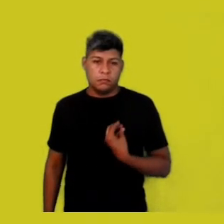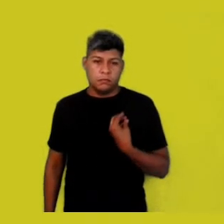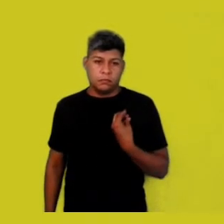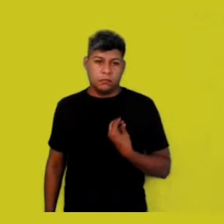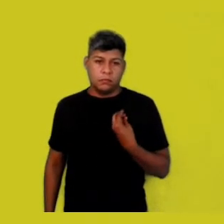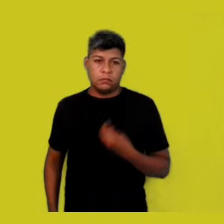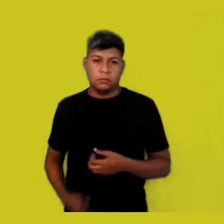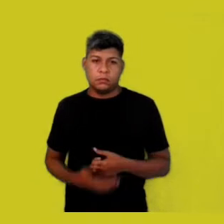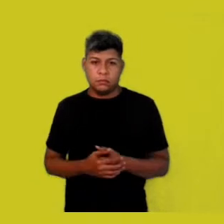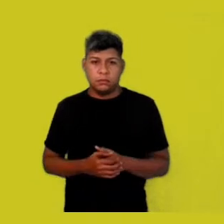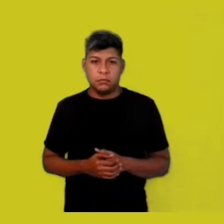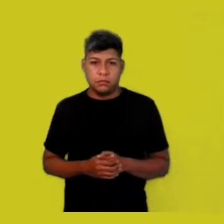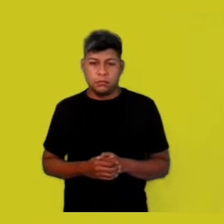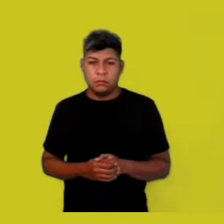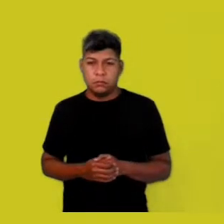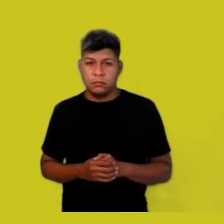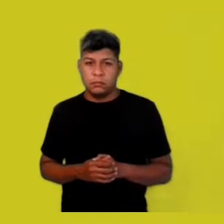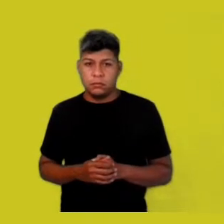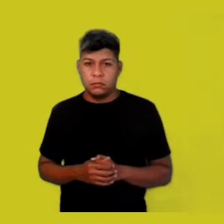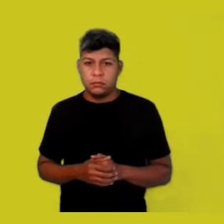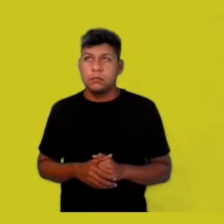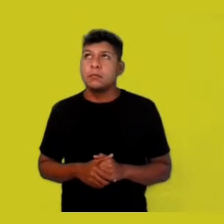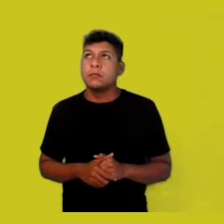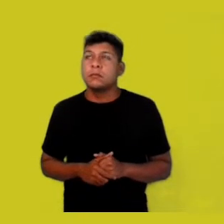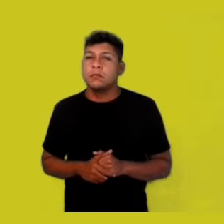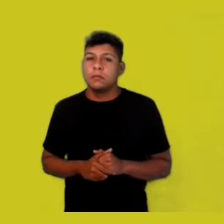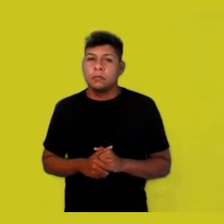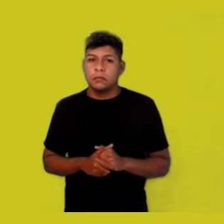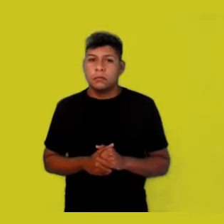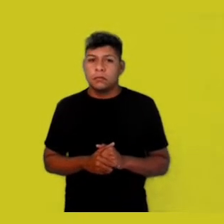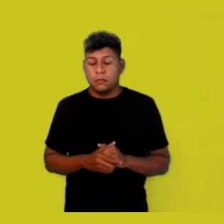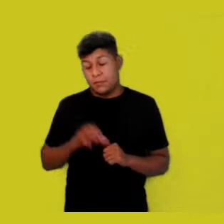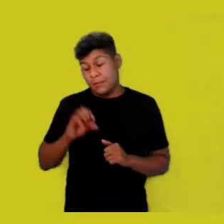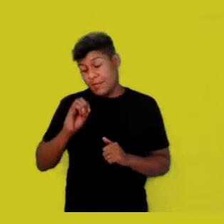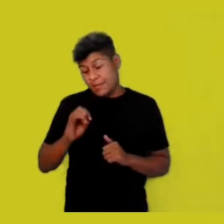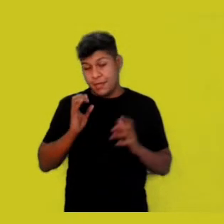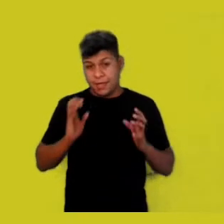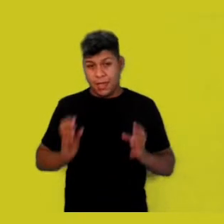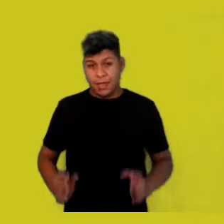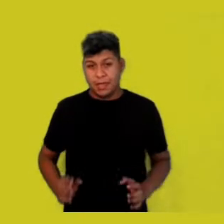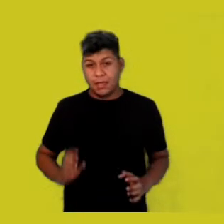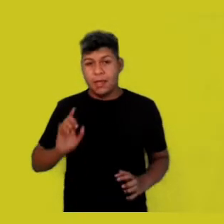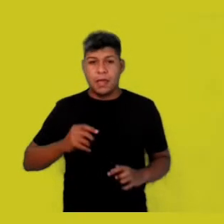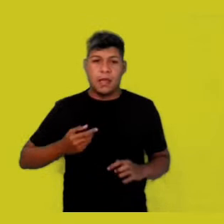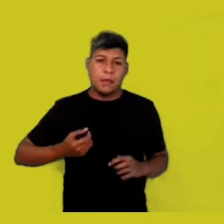and irony as well, if ethics come first. Okay?